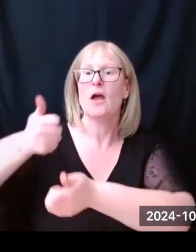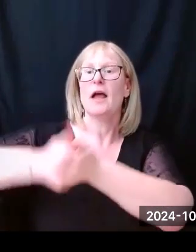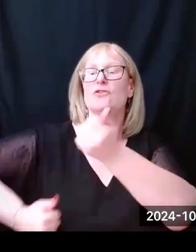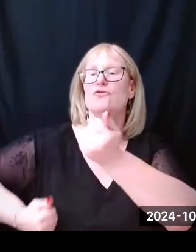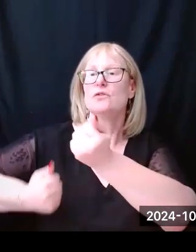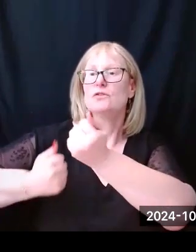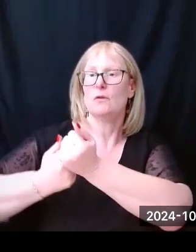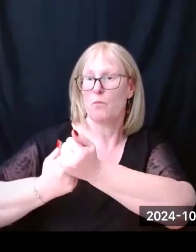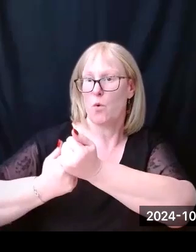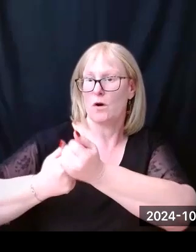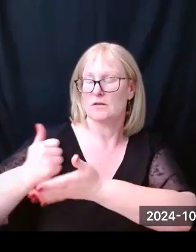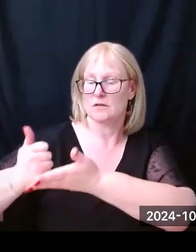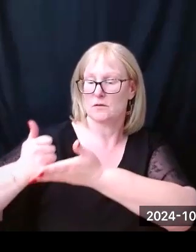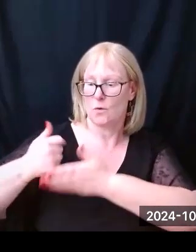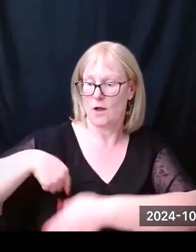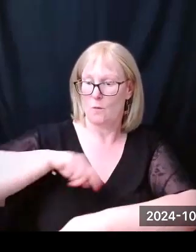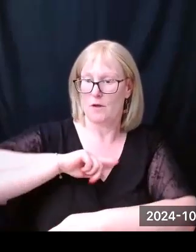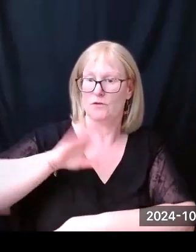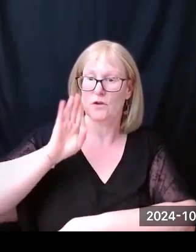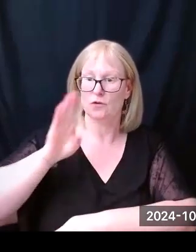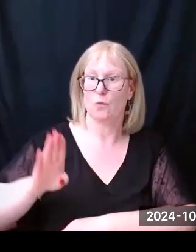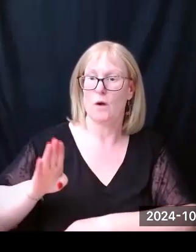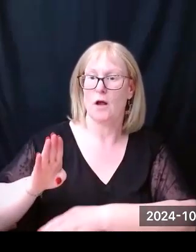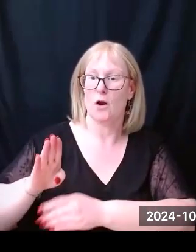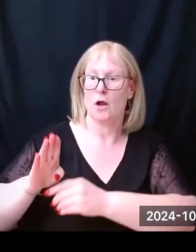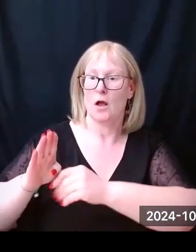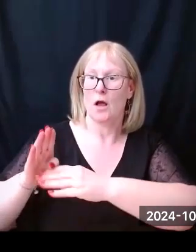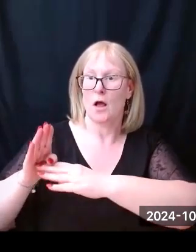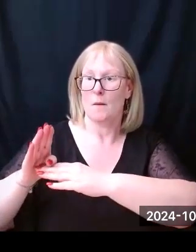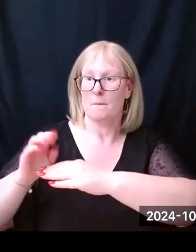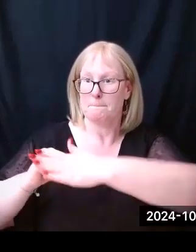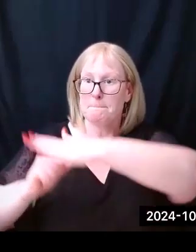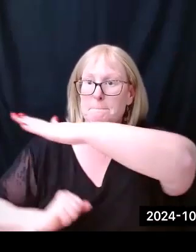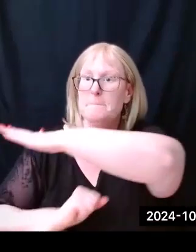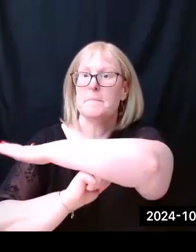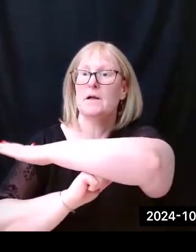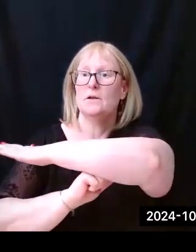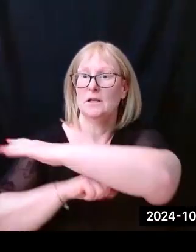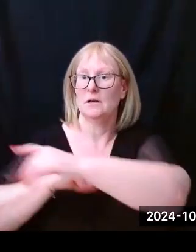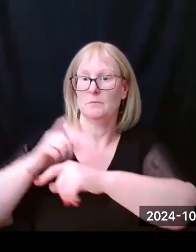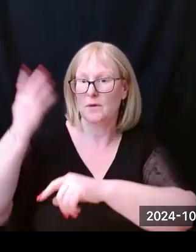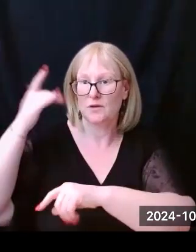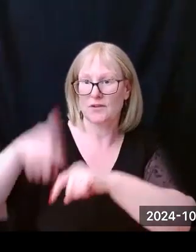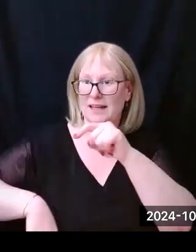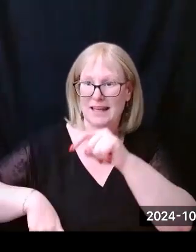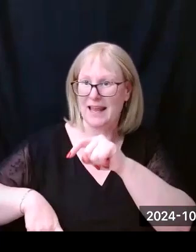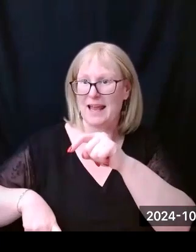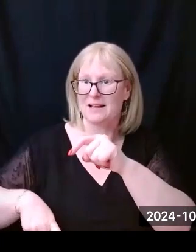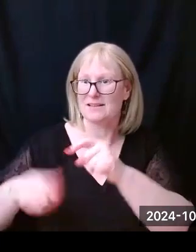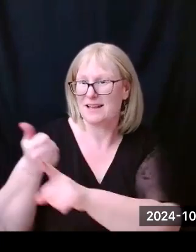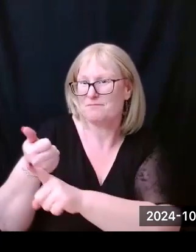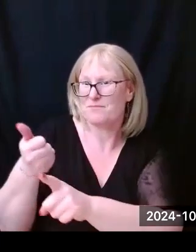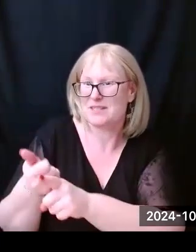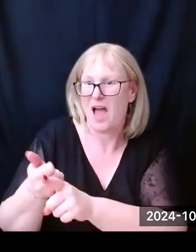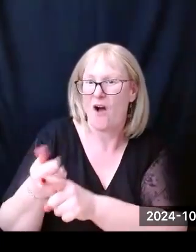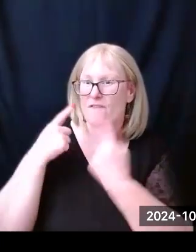building a brand new building because it can't stand up on its own yet. But as we're trying to see, did we make a